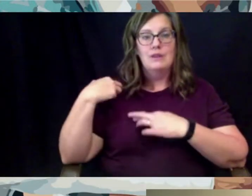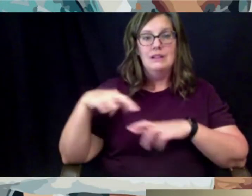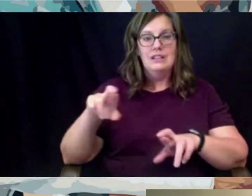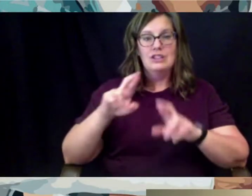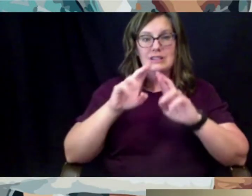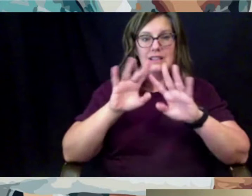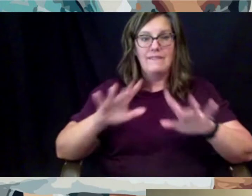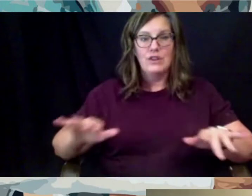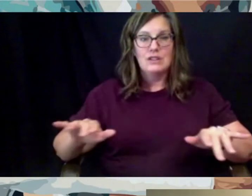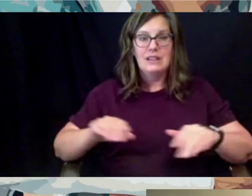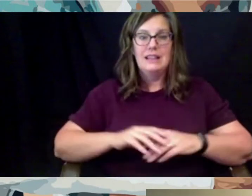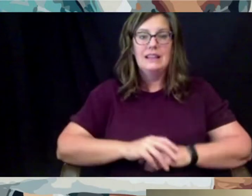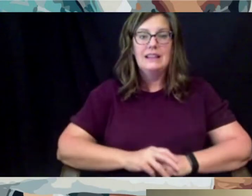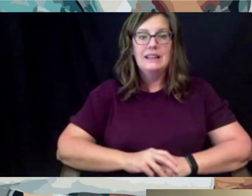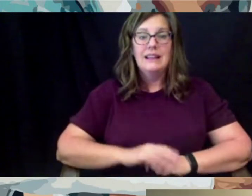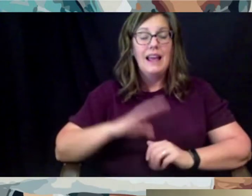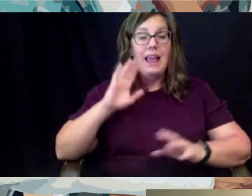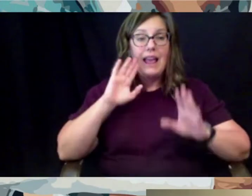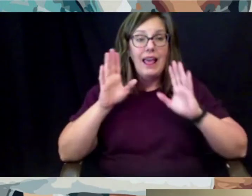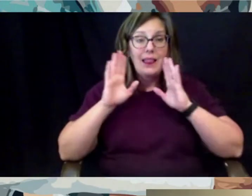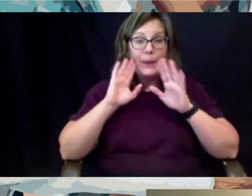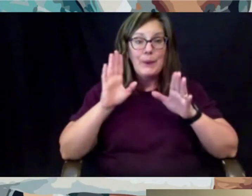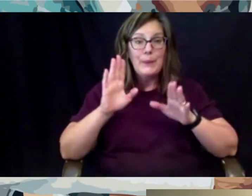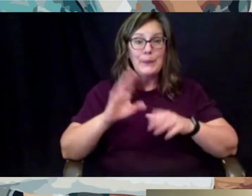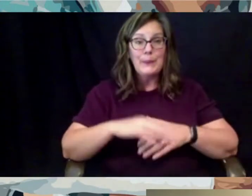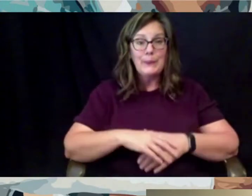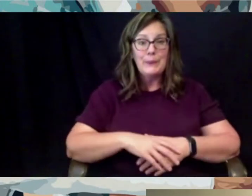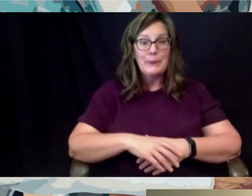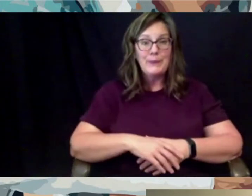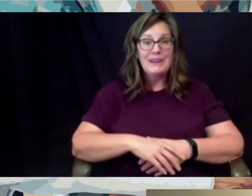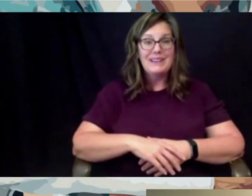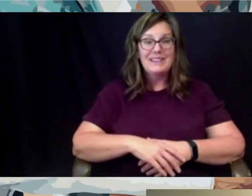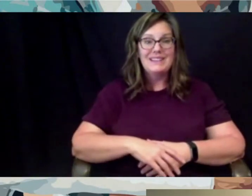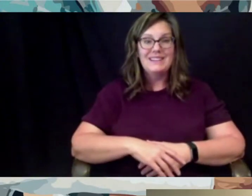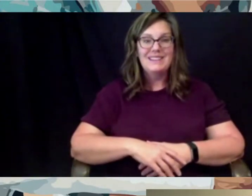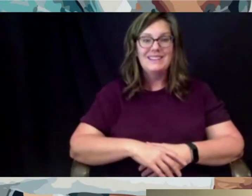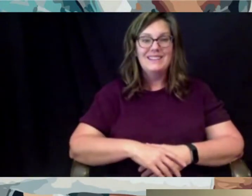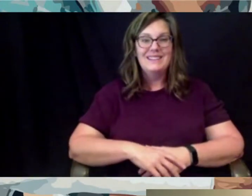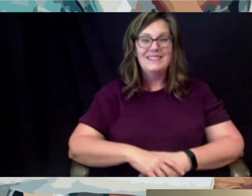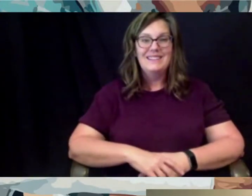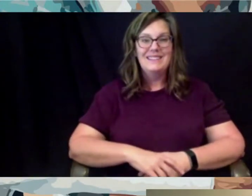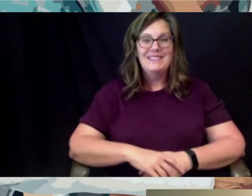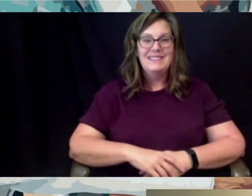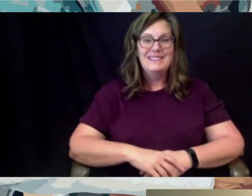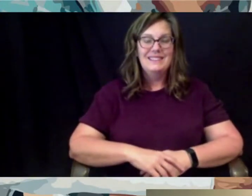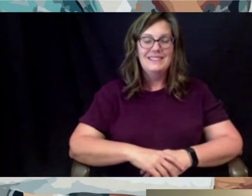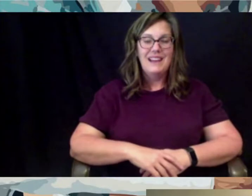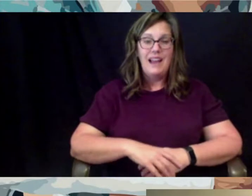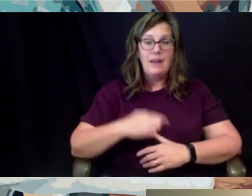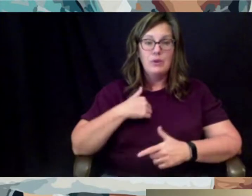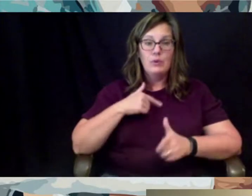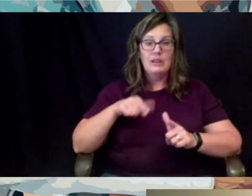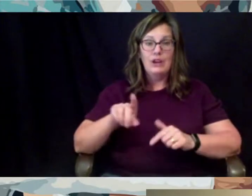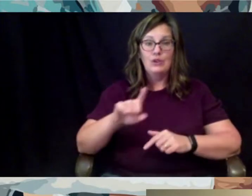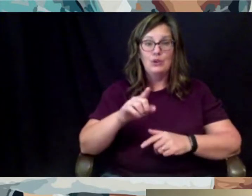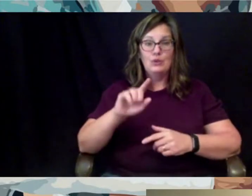um hello um so i'm gonna let you introduce yourself and your faith and